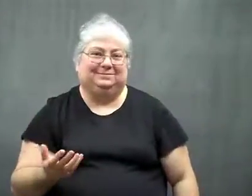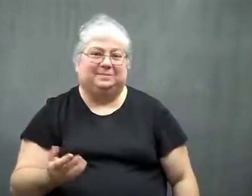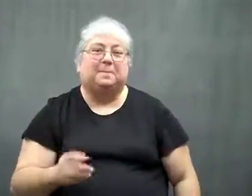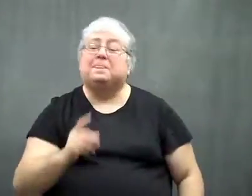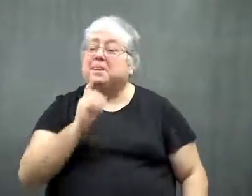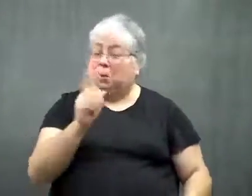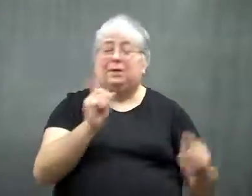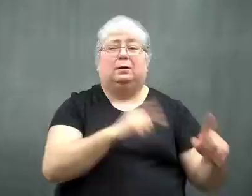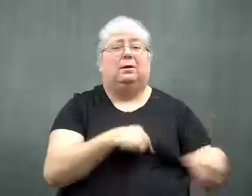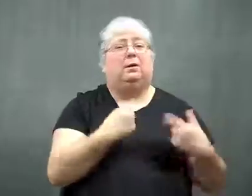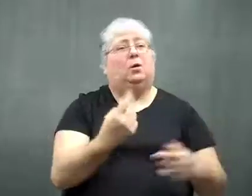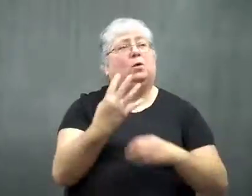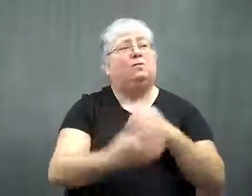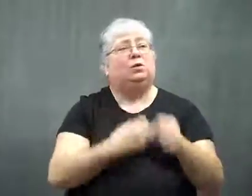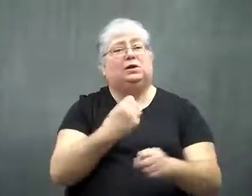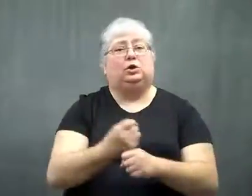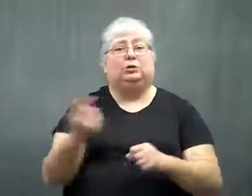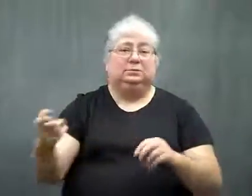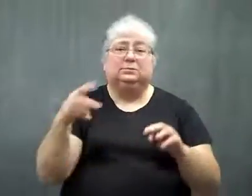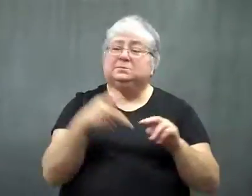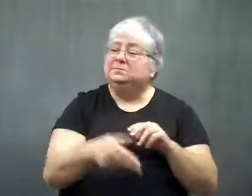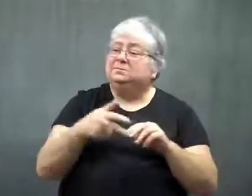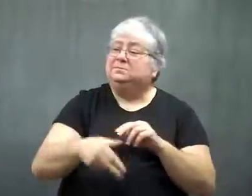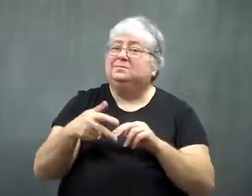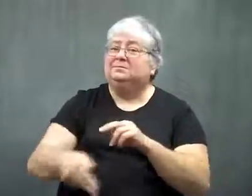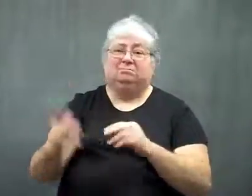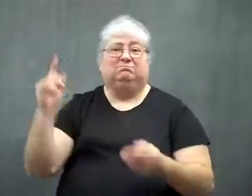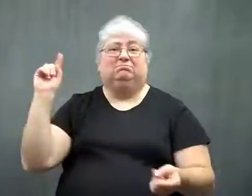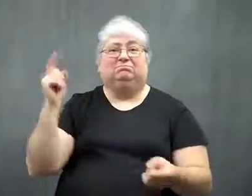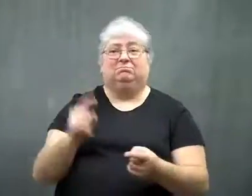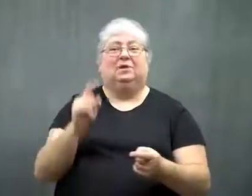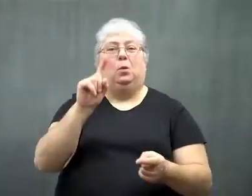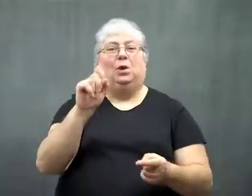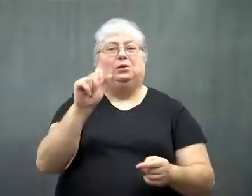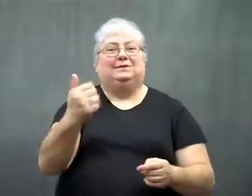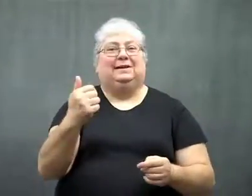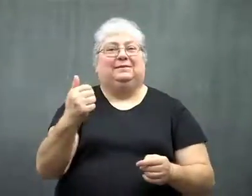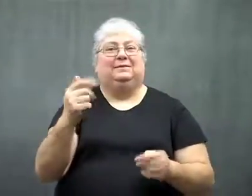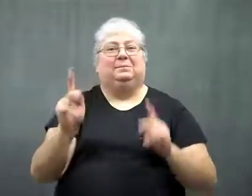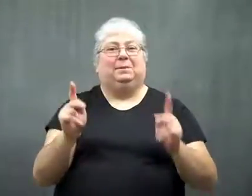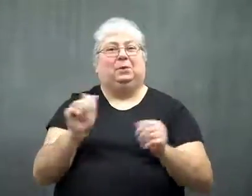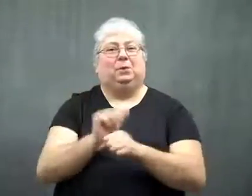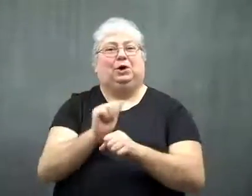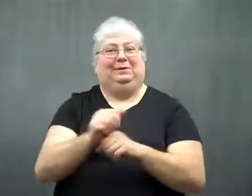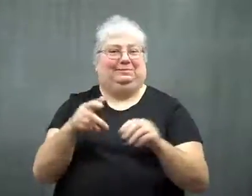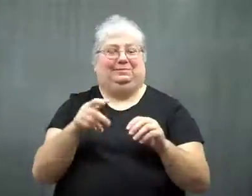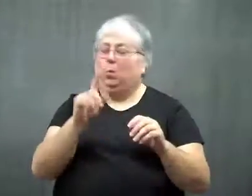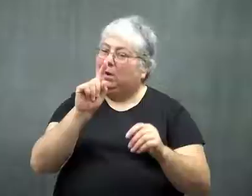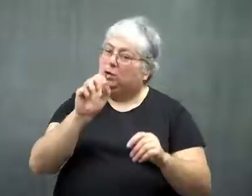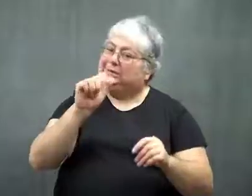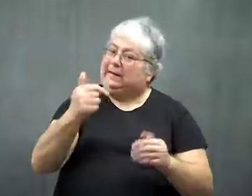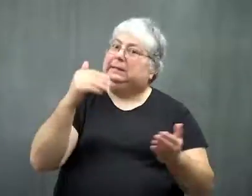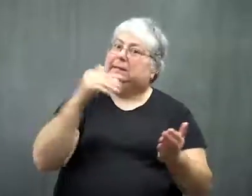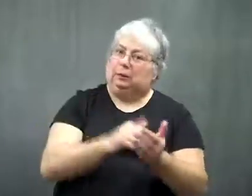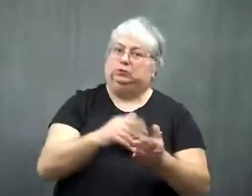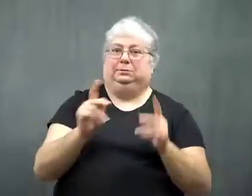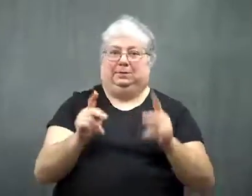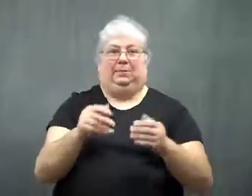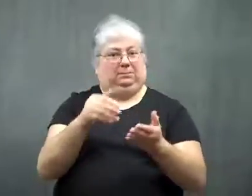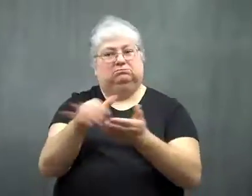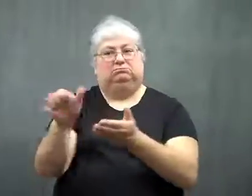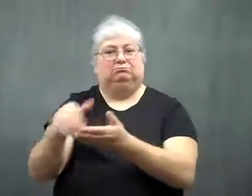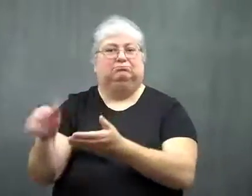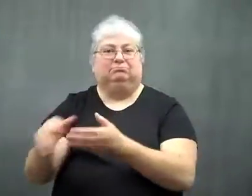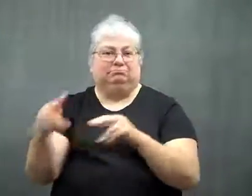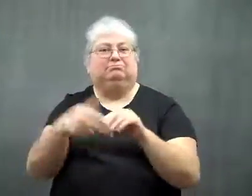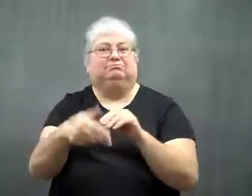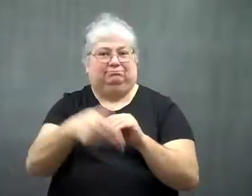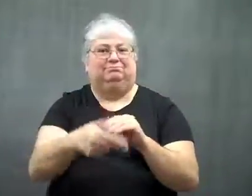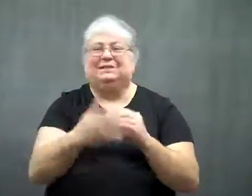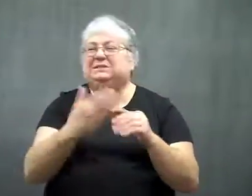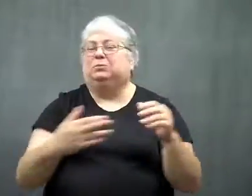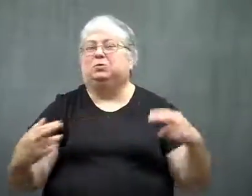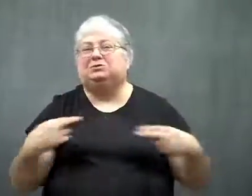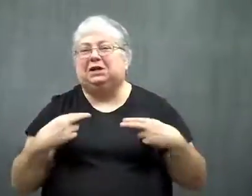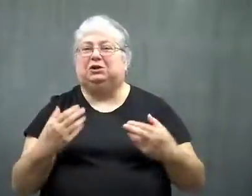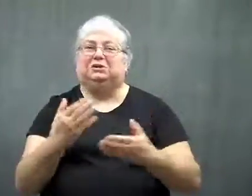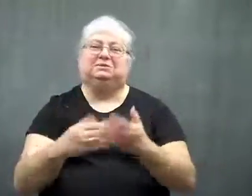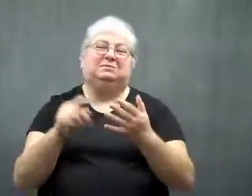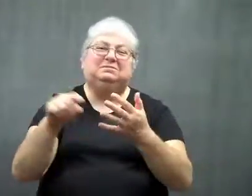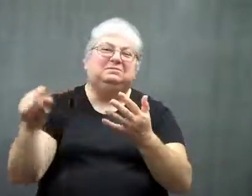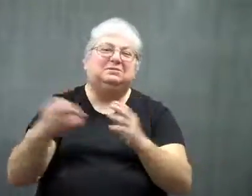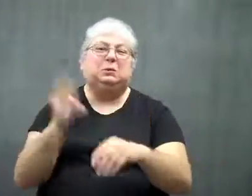In the past four years, the Postal work force has decreased by 110,000.